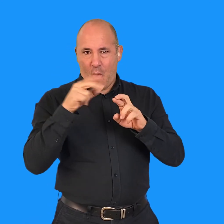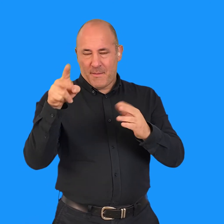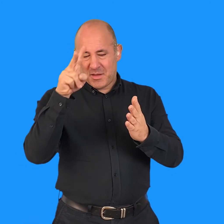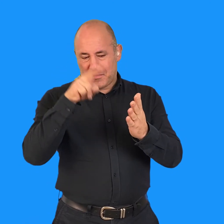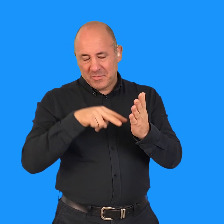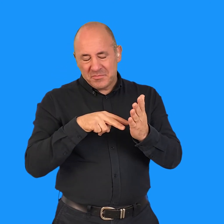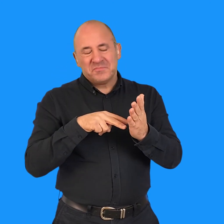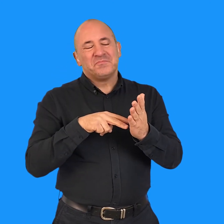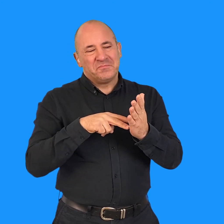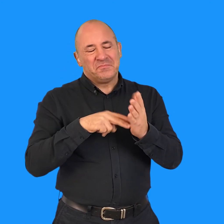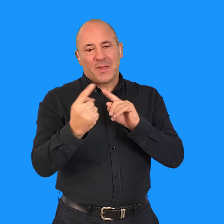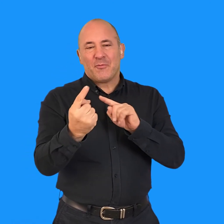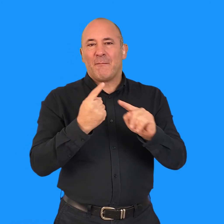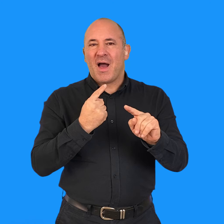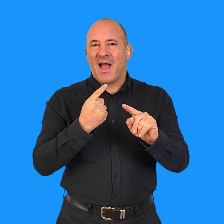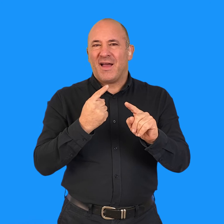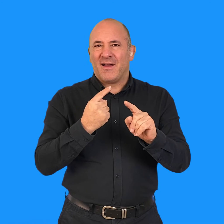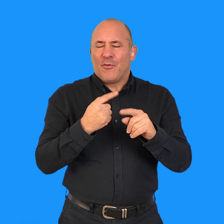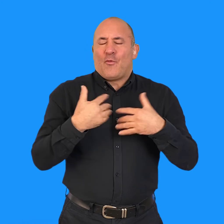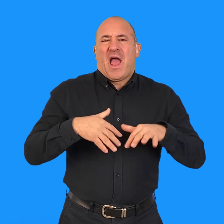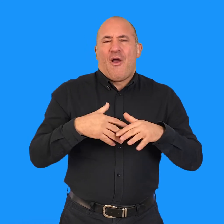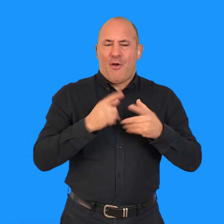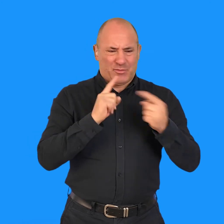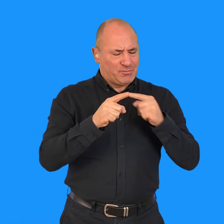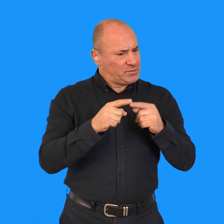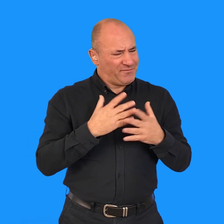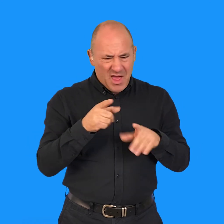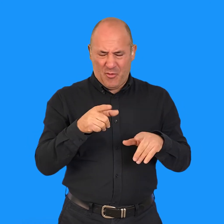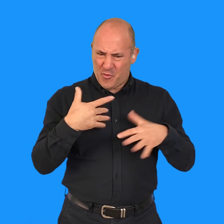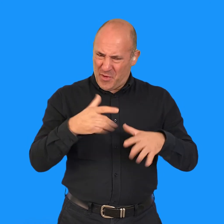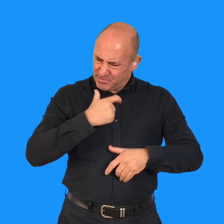and hope that they receive it a way that is with care.